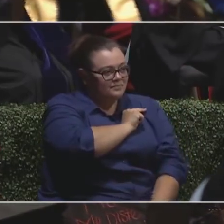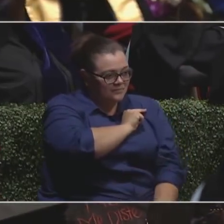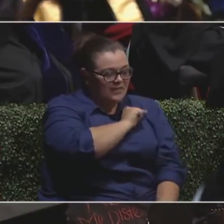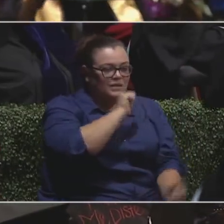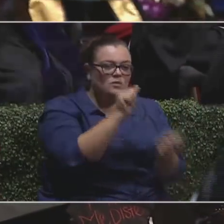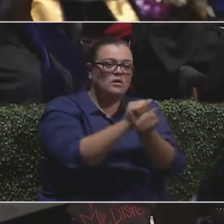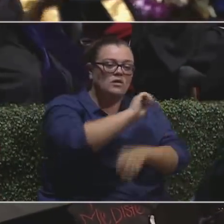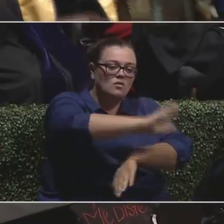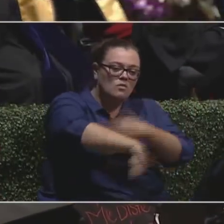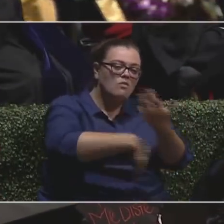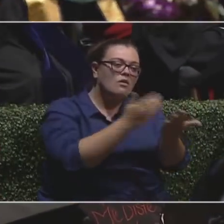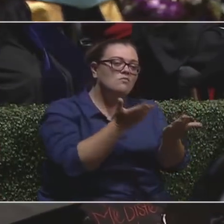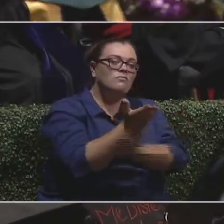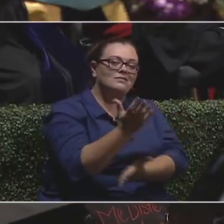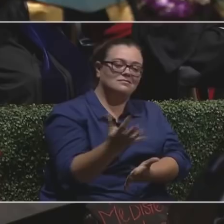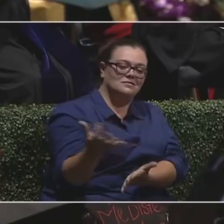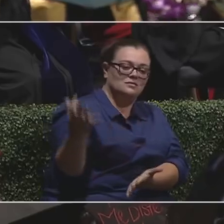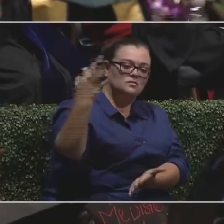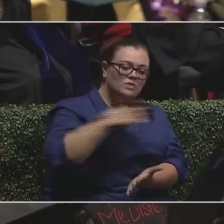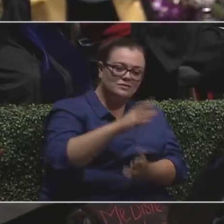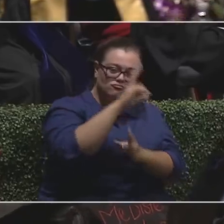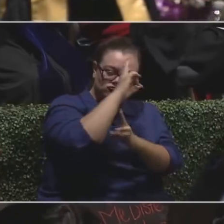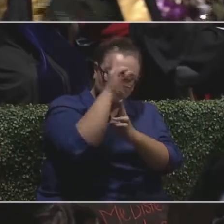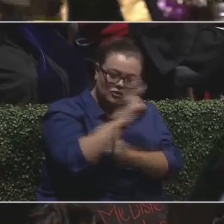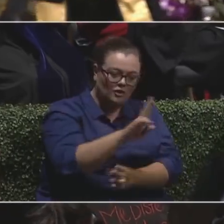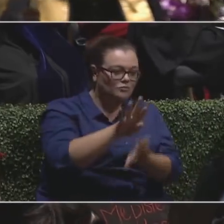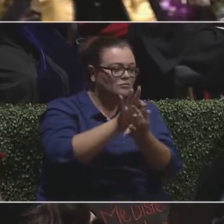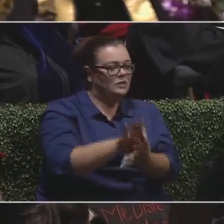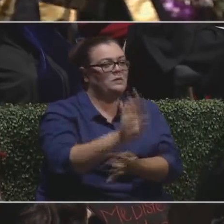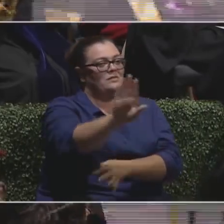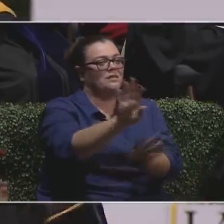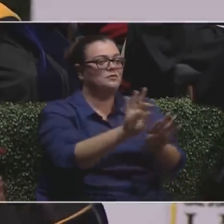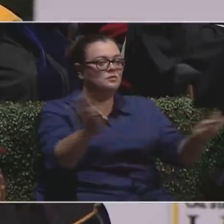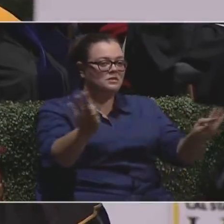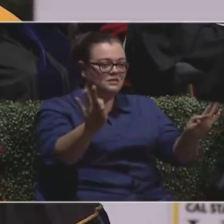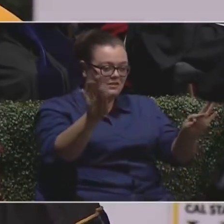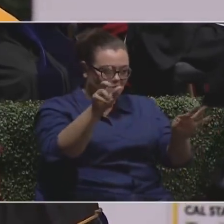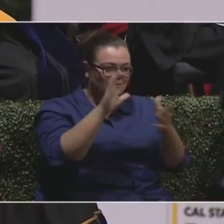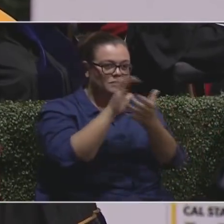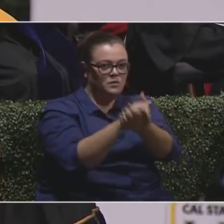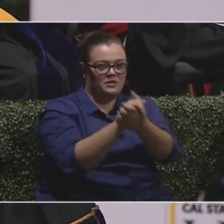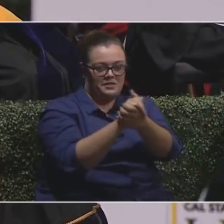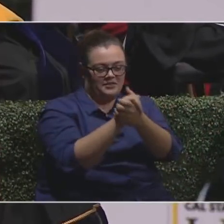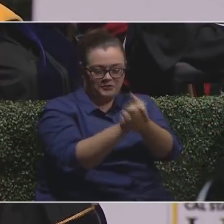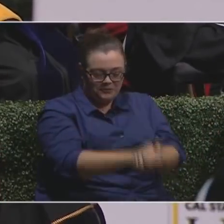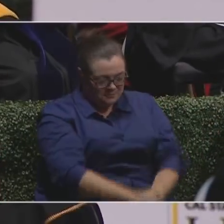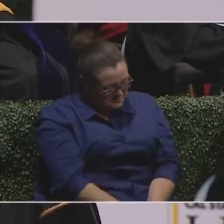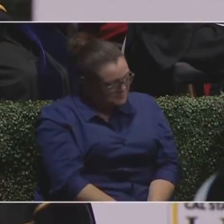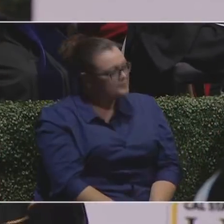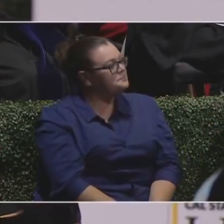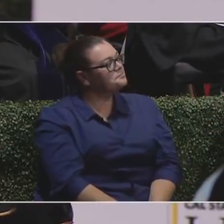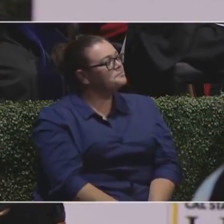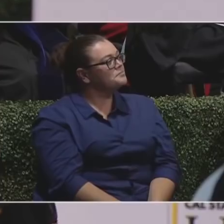HEREBY CONFER UPON YOU THE DOCTORAL DEGREE FOR WHICH YOU QUALIFY, WITH ALL THE RIGHTS, PRIVILEGES AND HONORS PERTAINING THERETO.